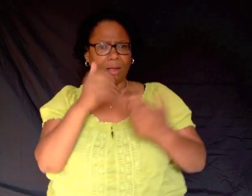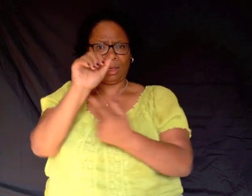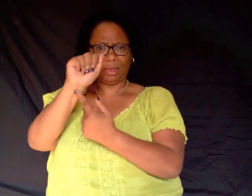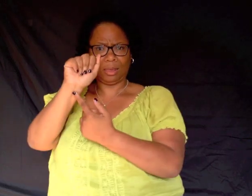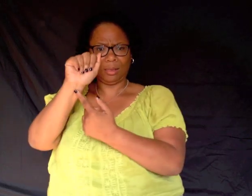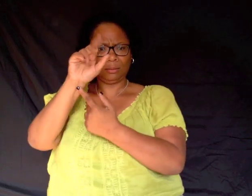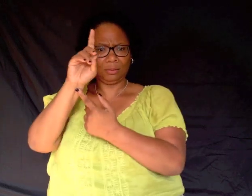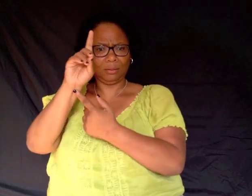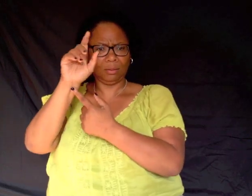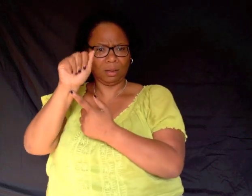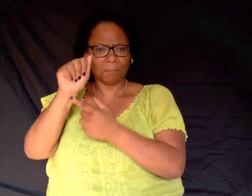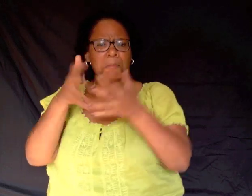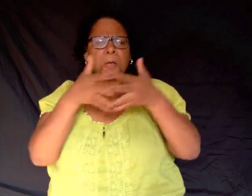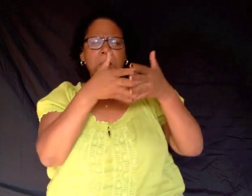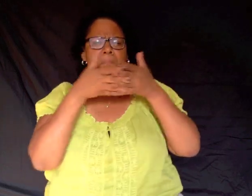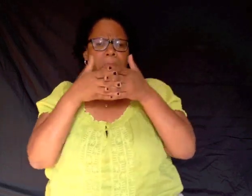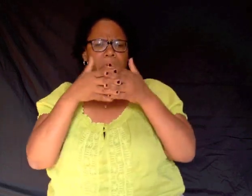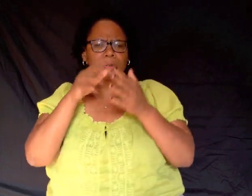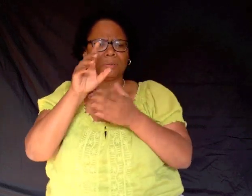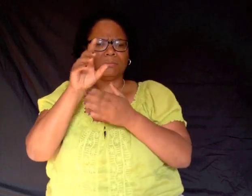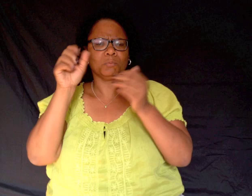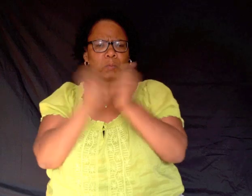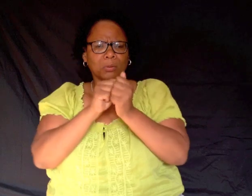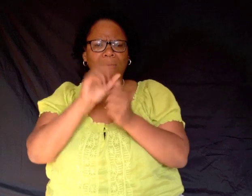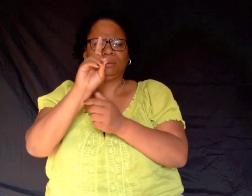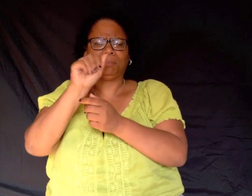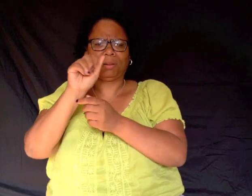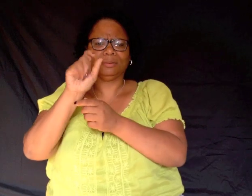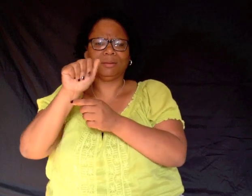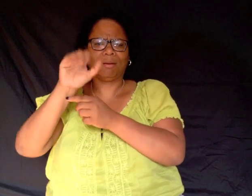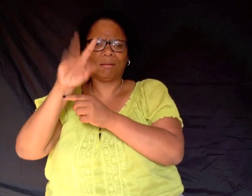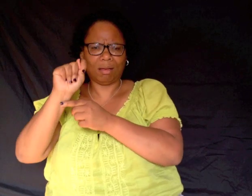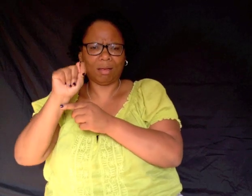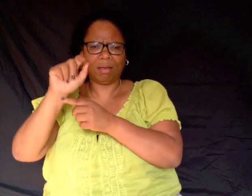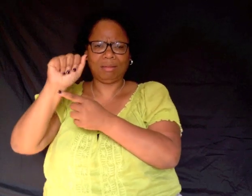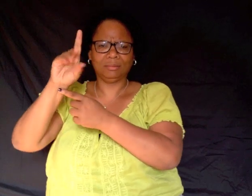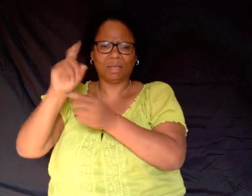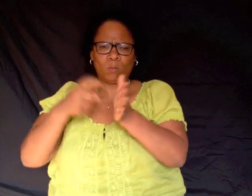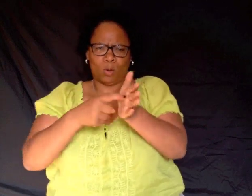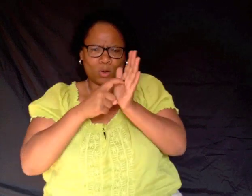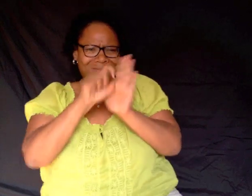The decision said the ADA - Americans with Disabilities Act -